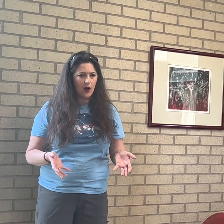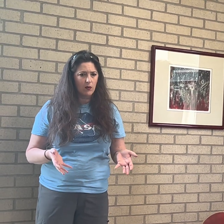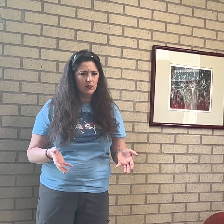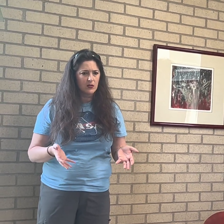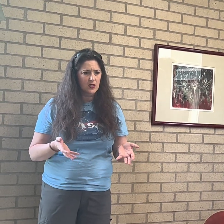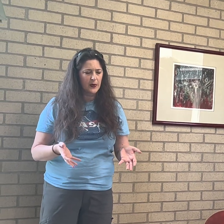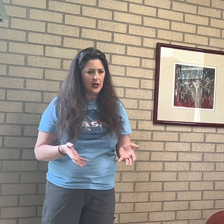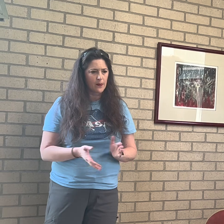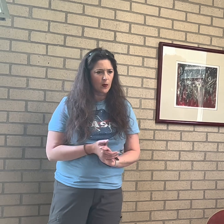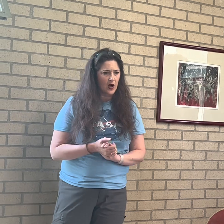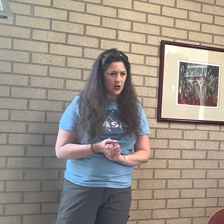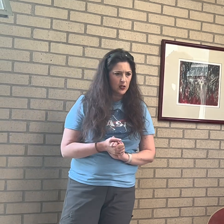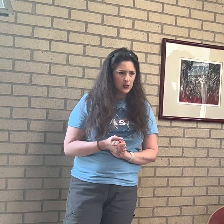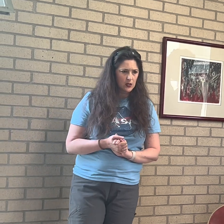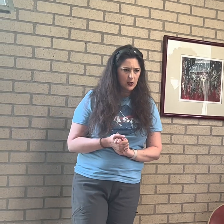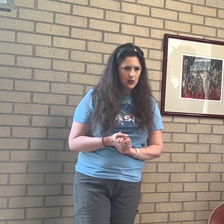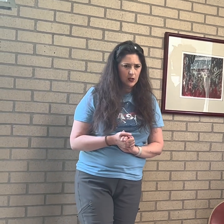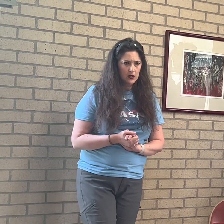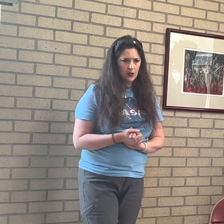about how to pick up a rock?